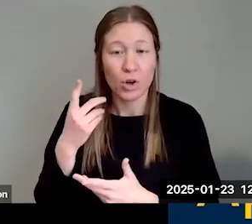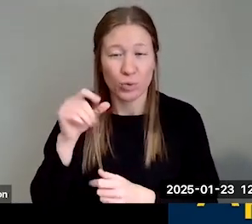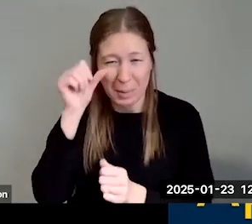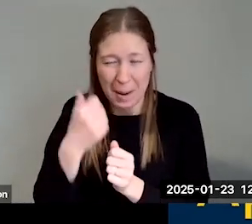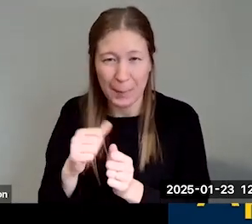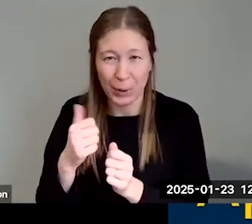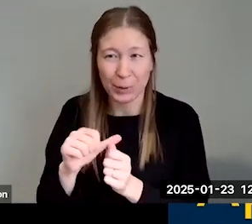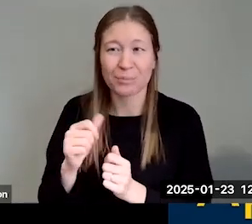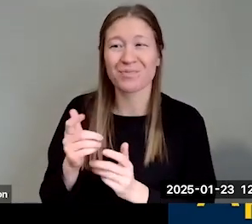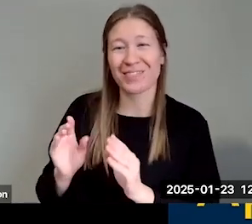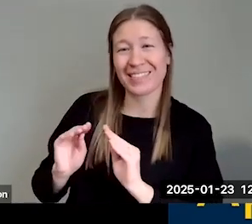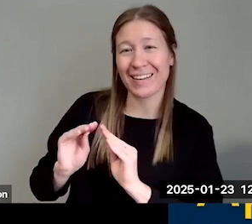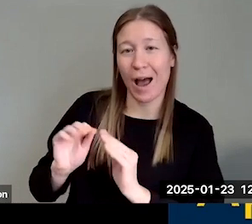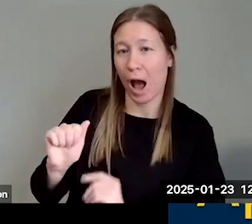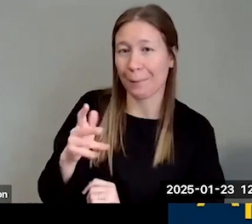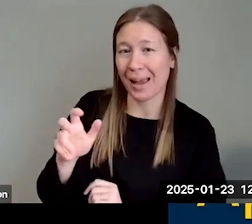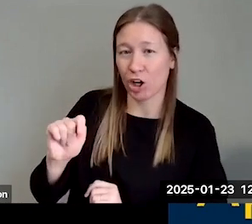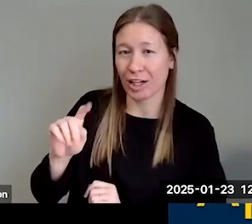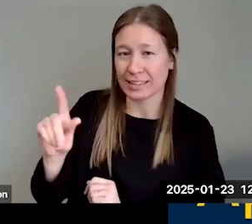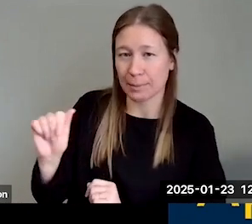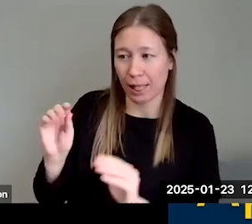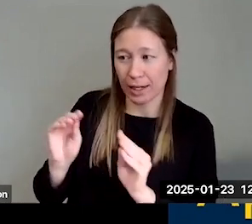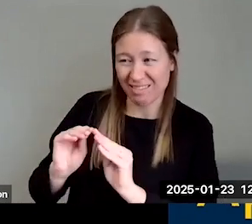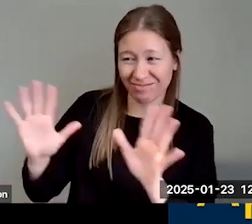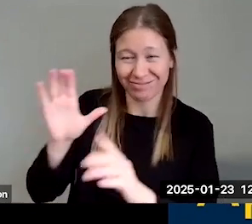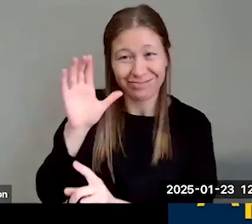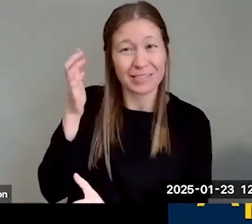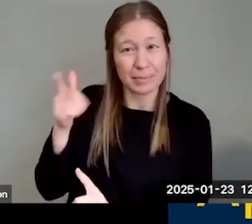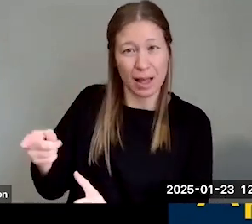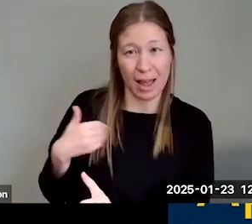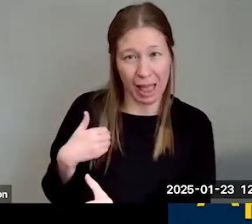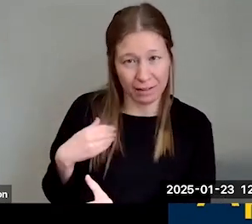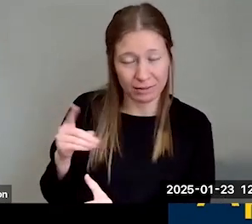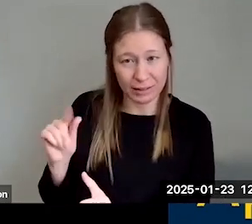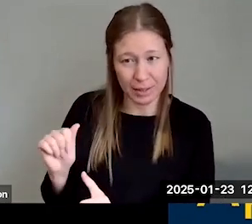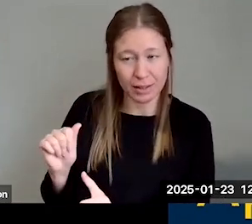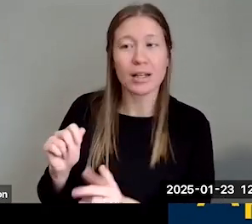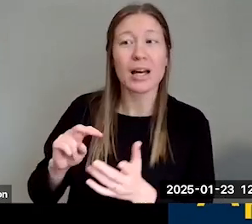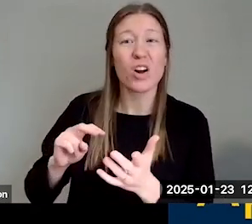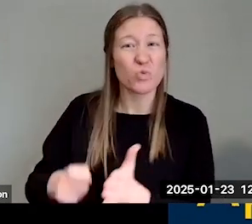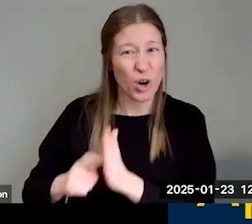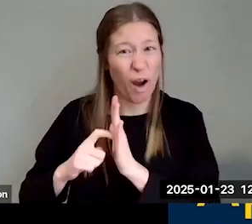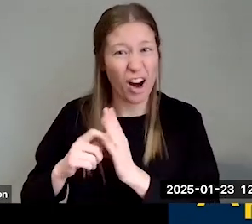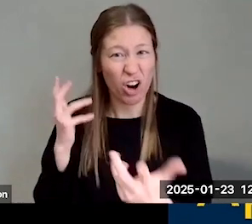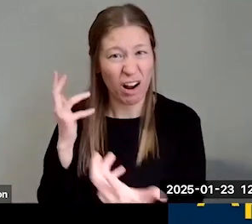of an apparent disability does not indicate that somebody needs an accommodation.